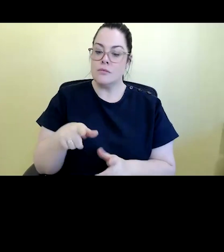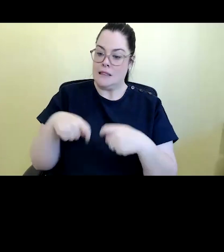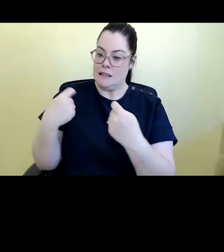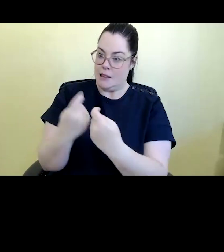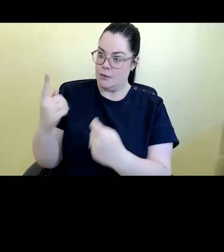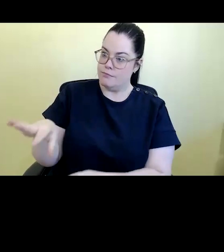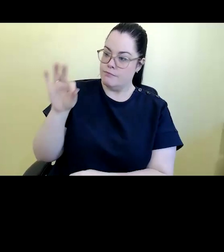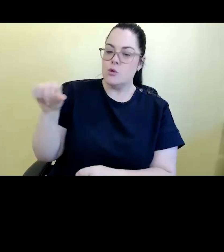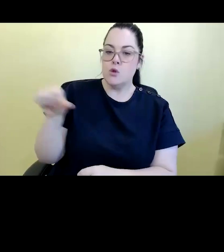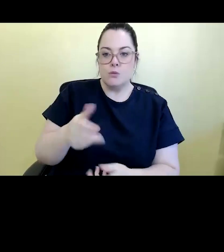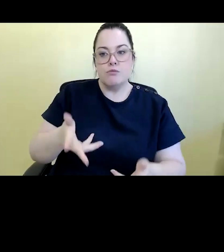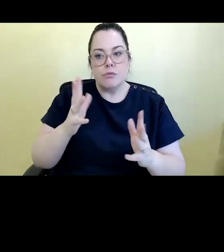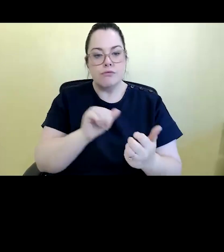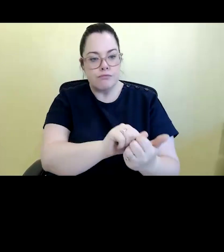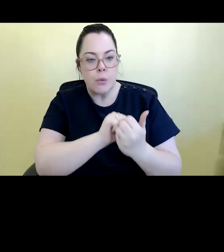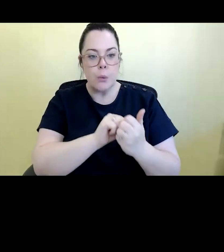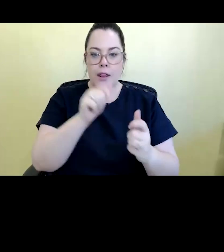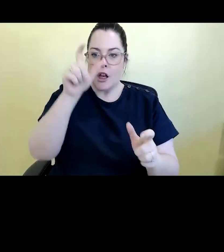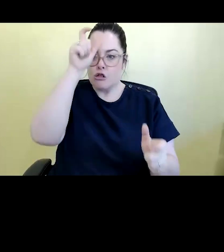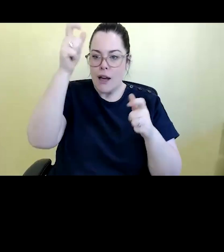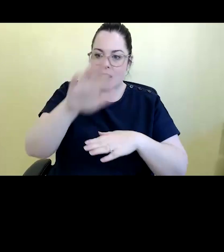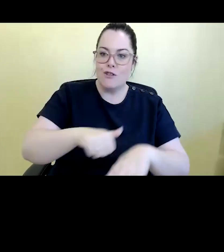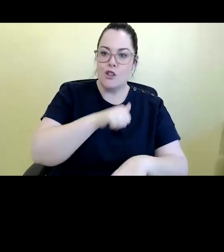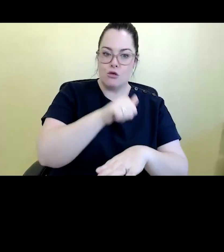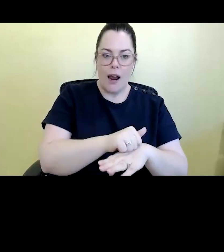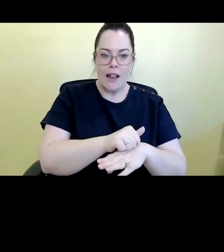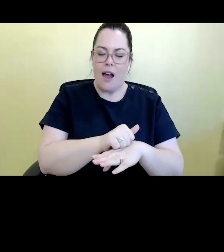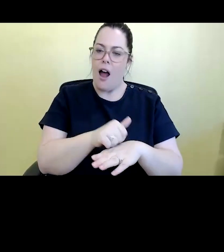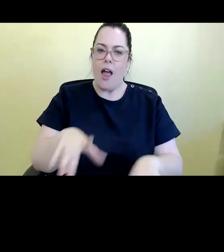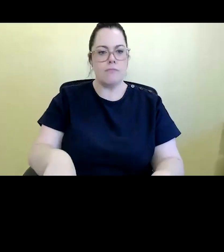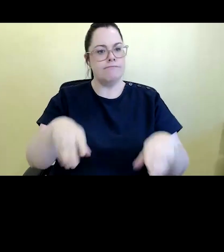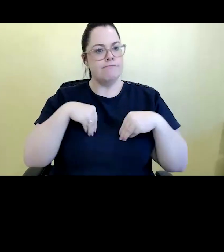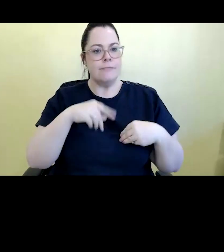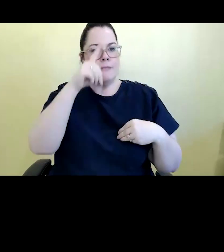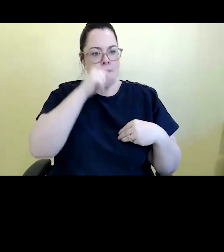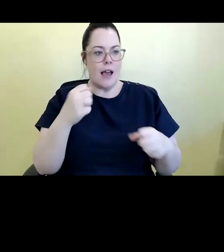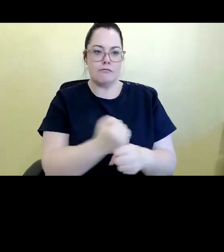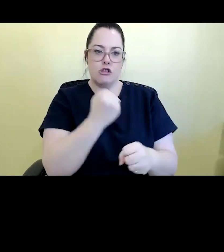that will be required to deliver a project of this scale and nature. The successful team will